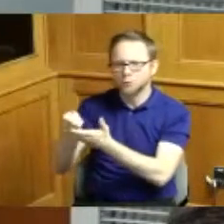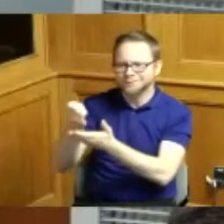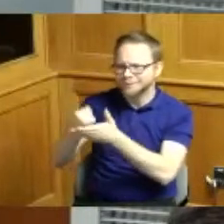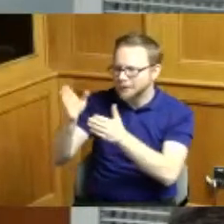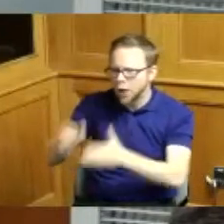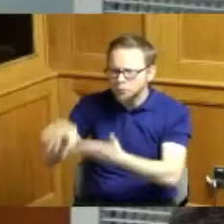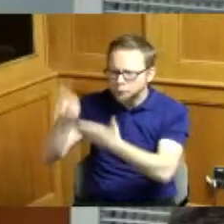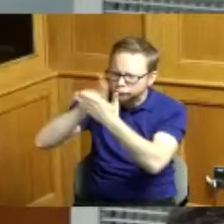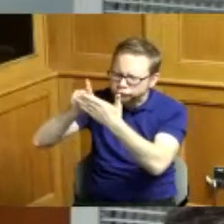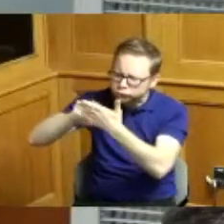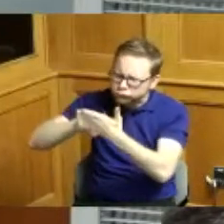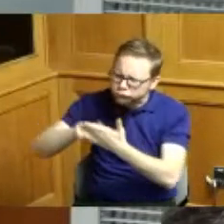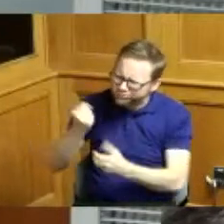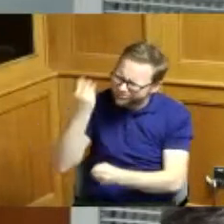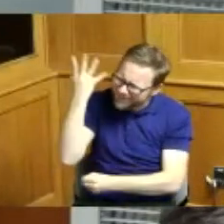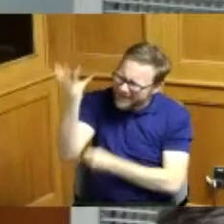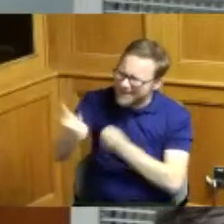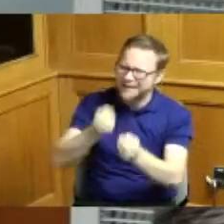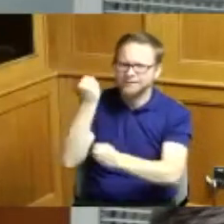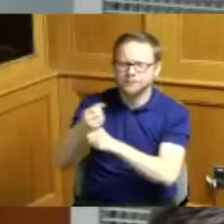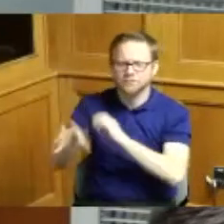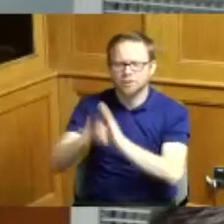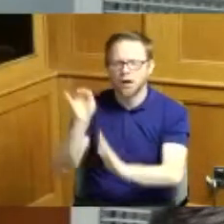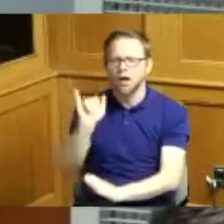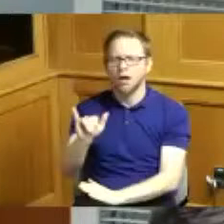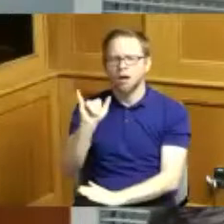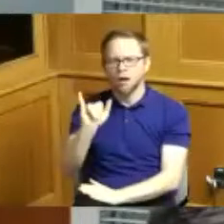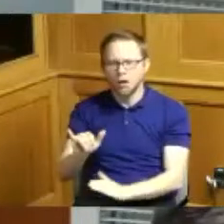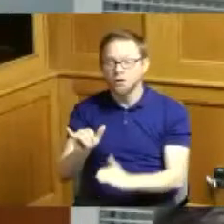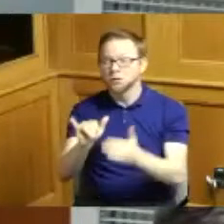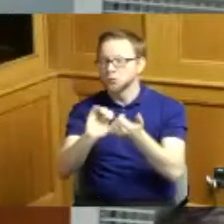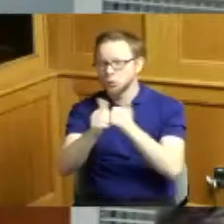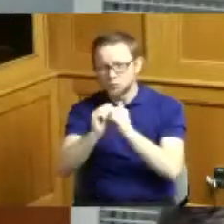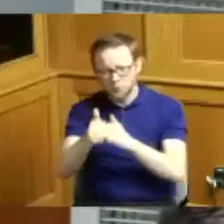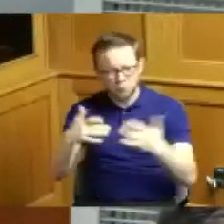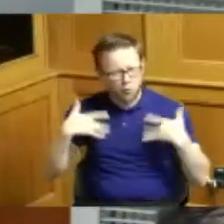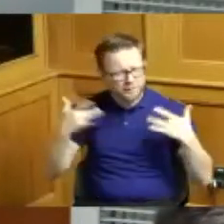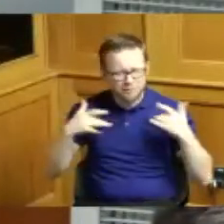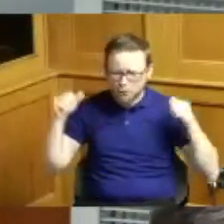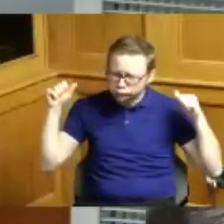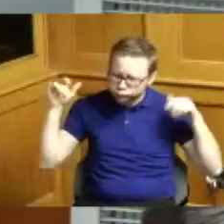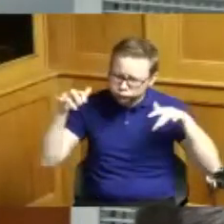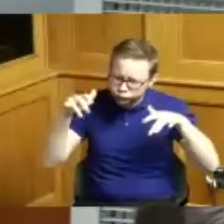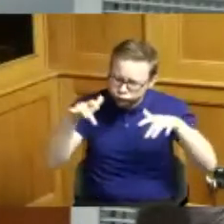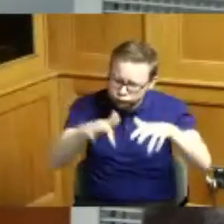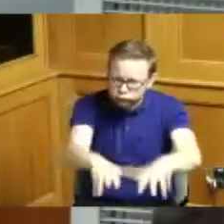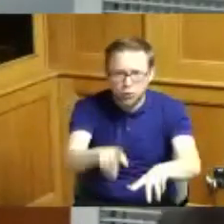is that the impact of sports mega events is actually quite small so we're talking Super